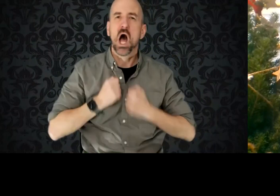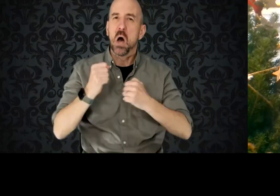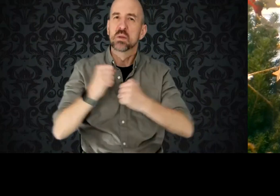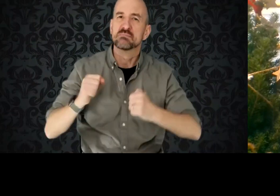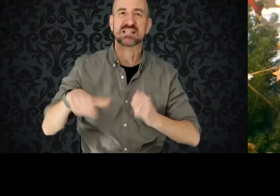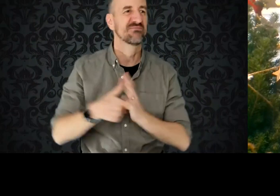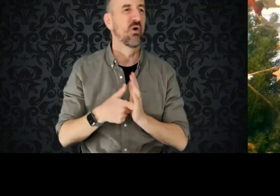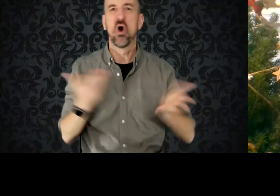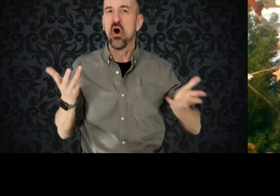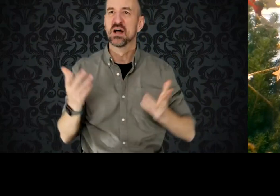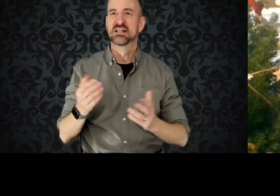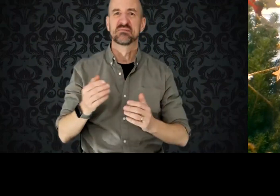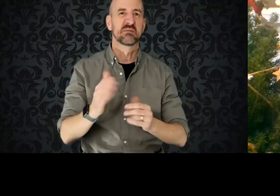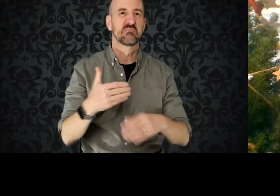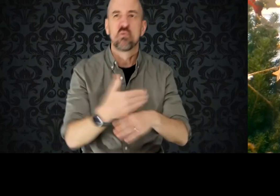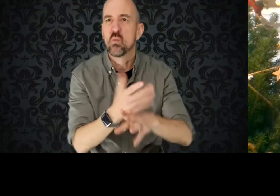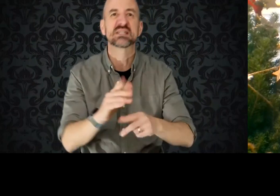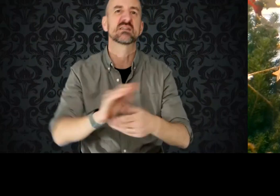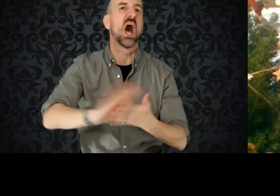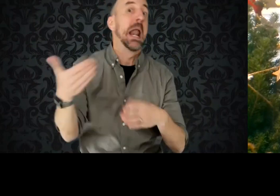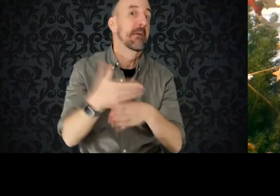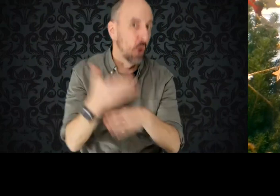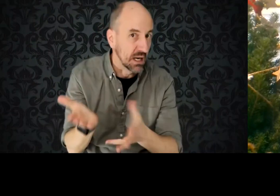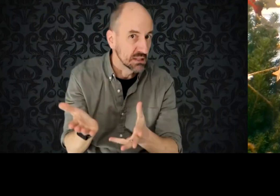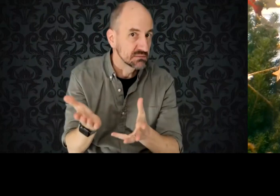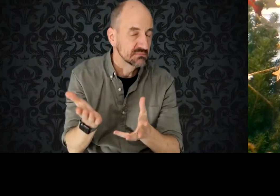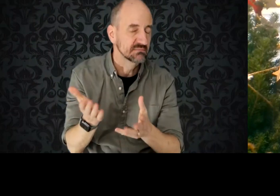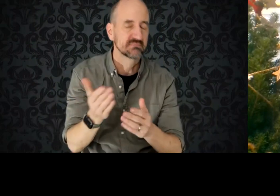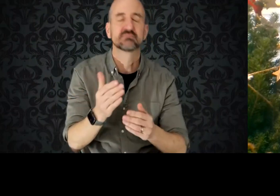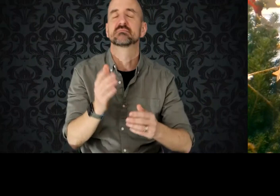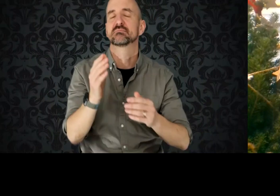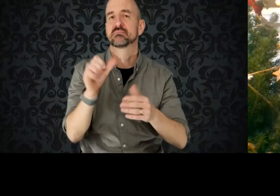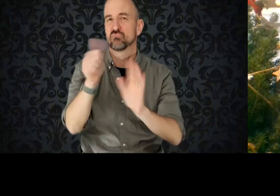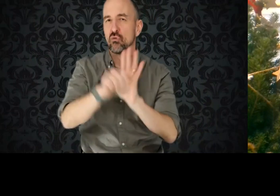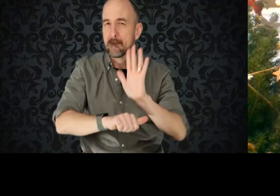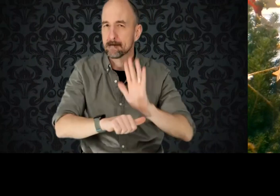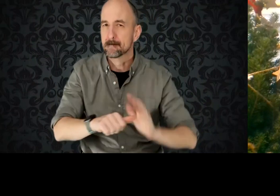flagship centre for those who know the area.